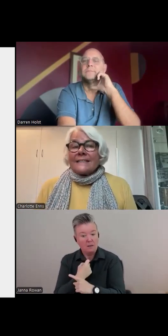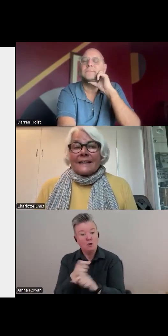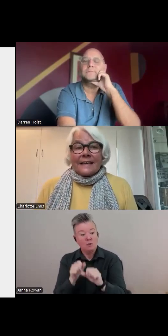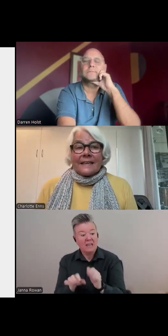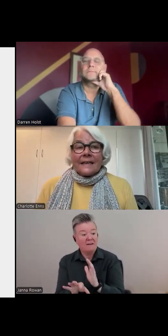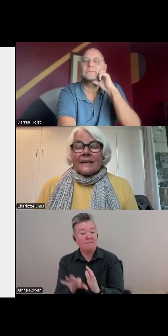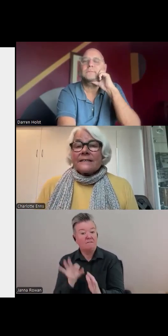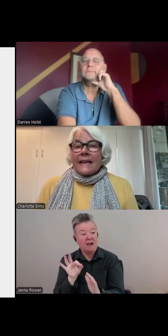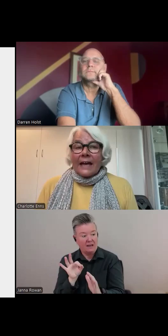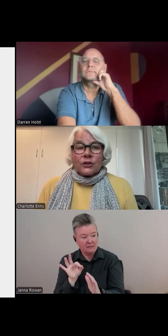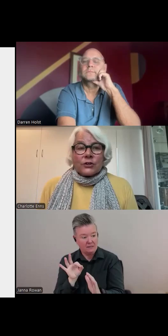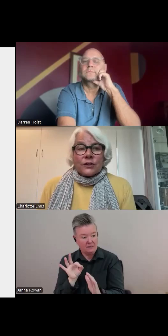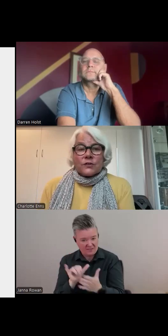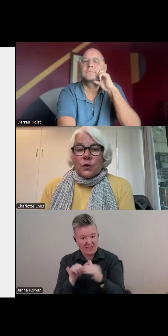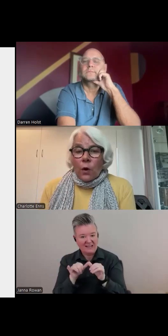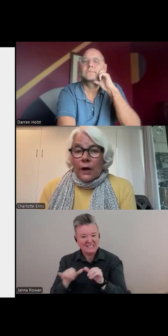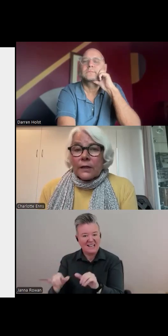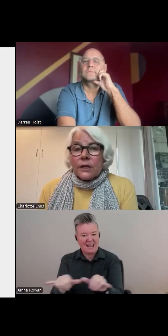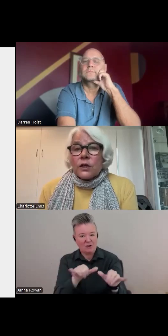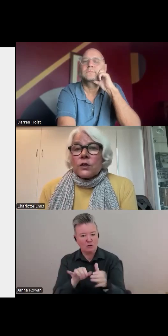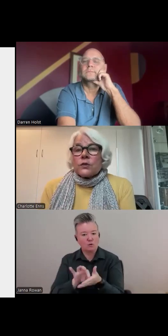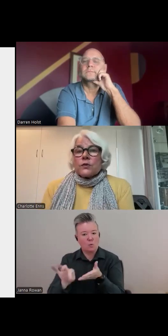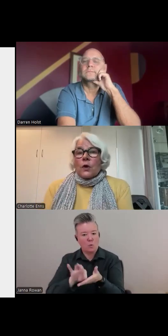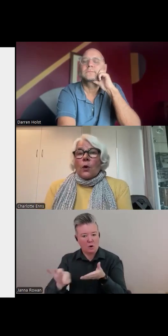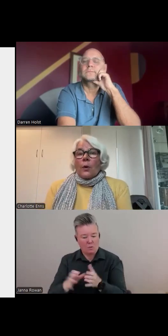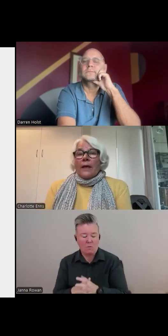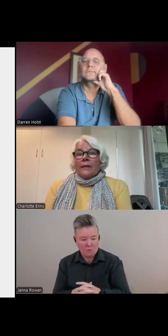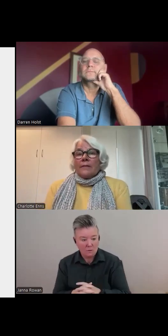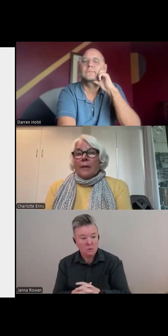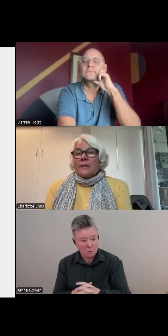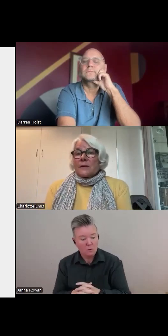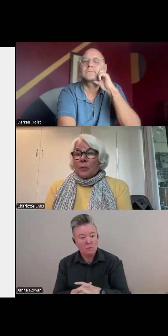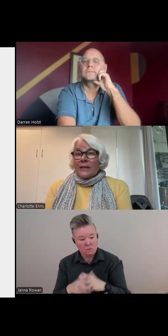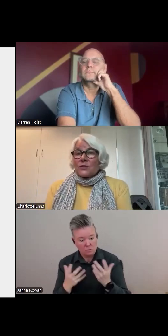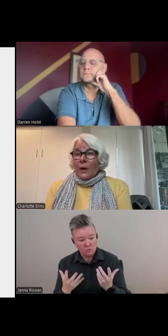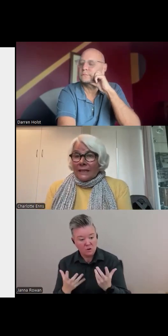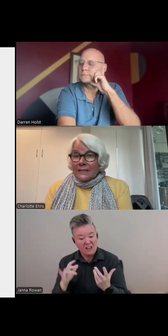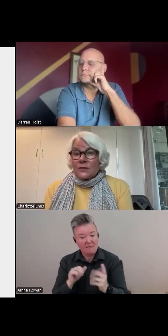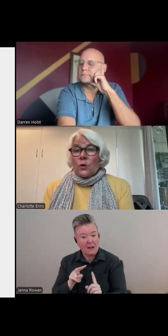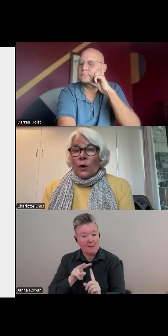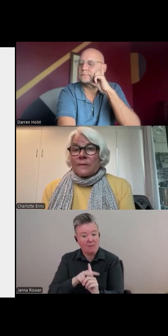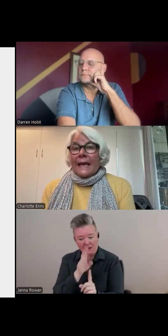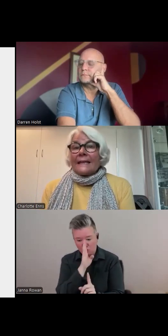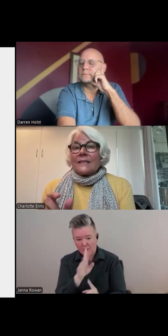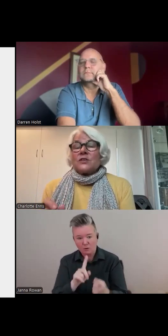that allows you to find the standard score. So this applies directly